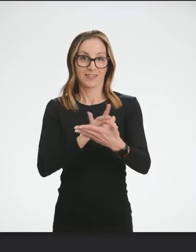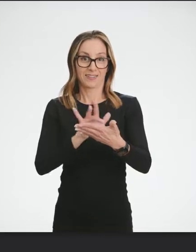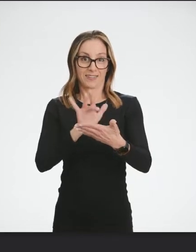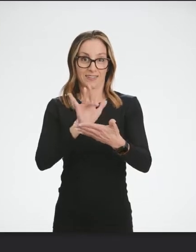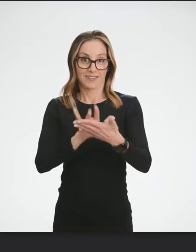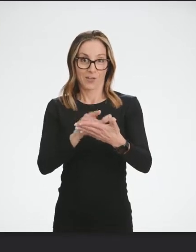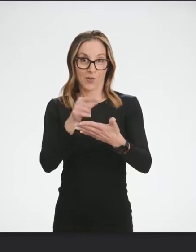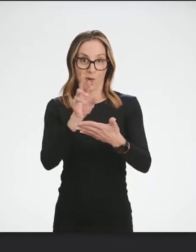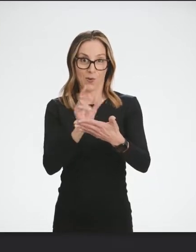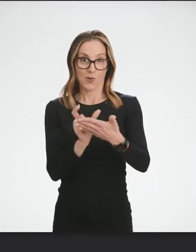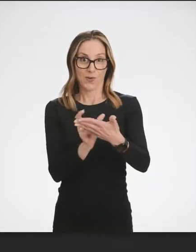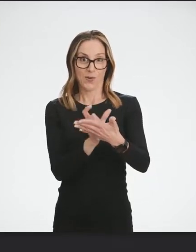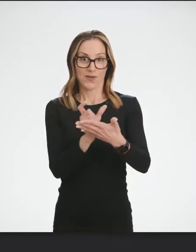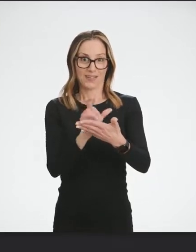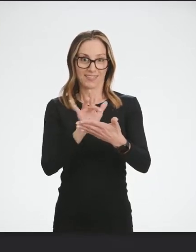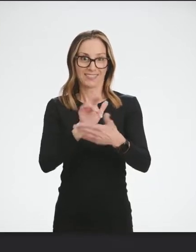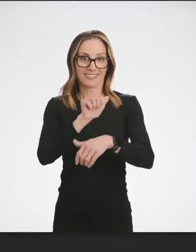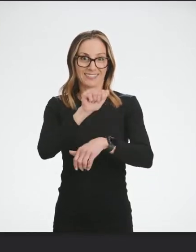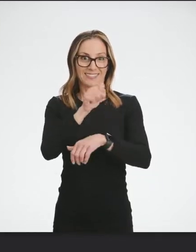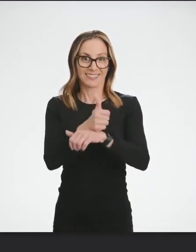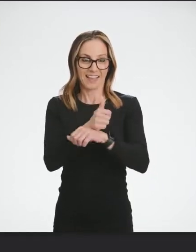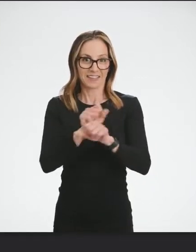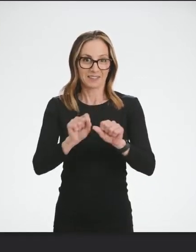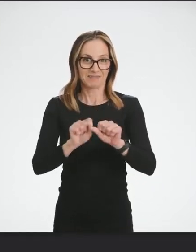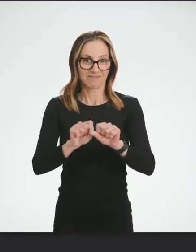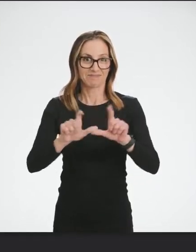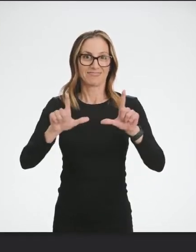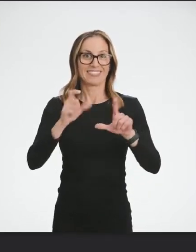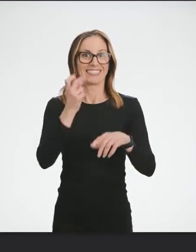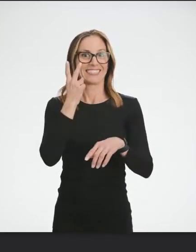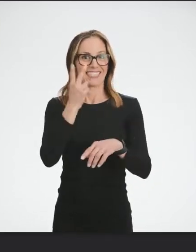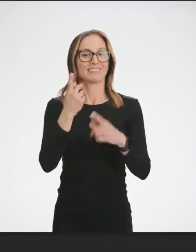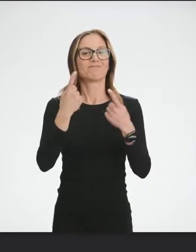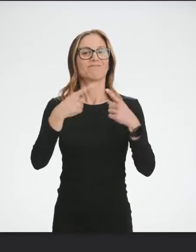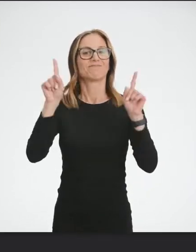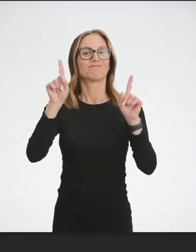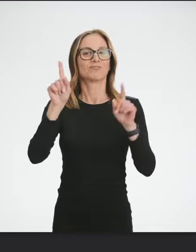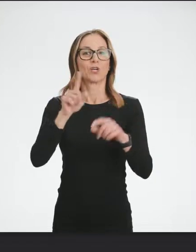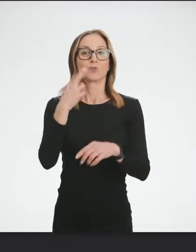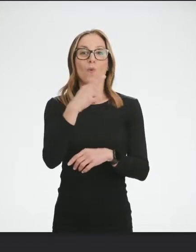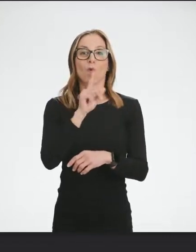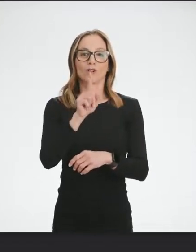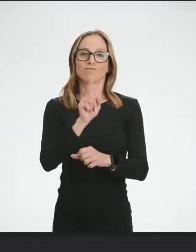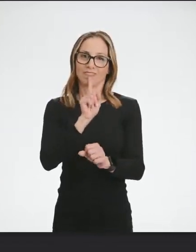When I tap on the QR code, I can see my scan was a success and the donut order is confirmed.